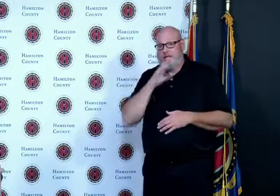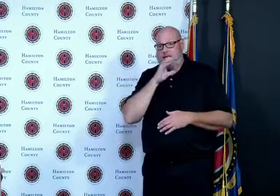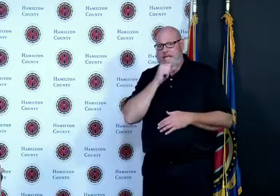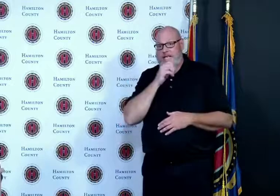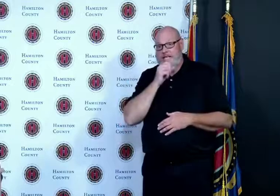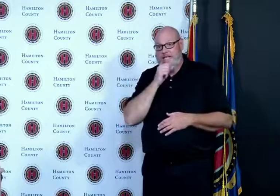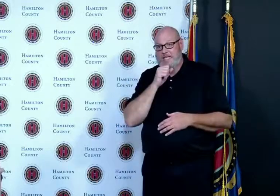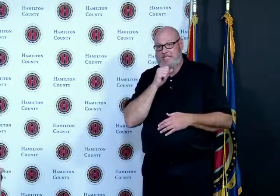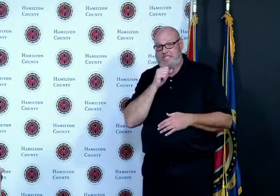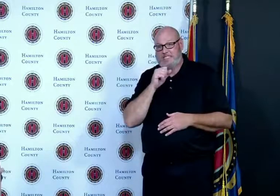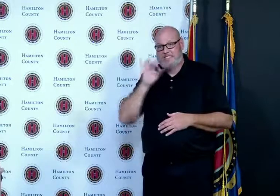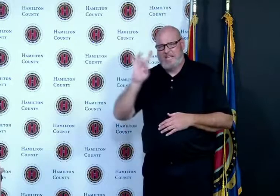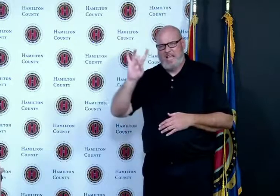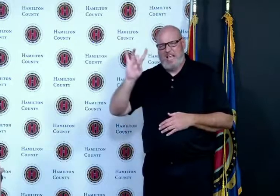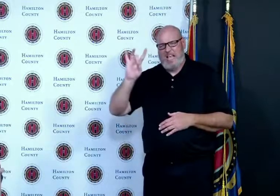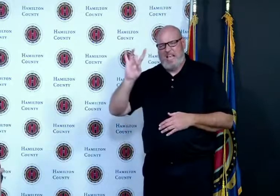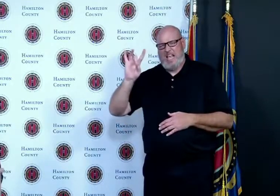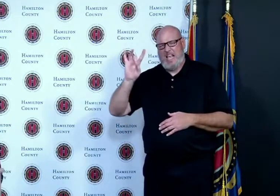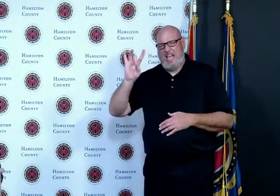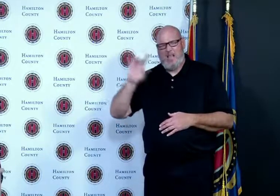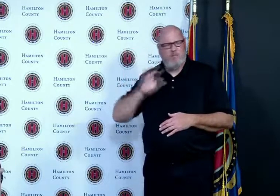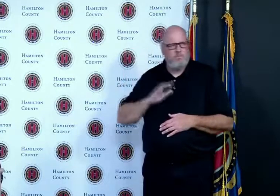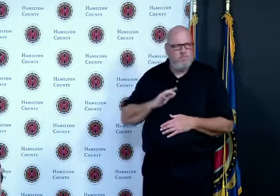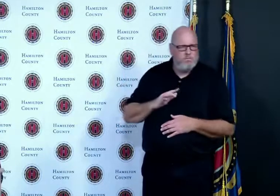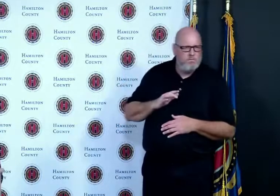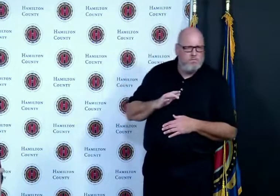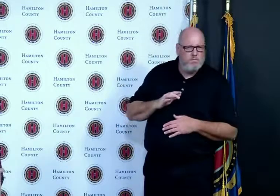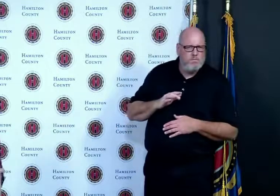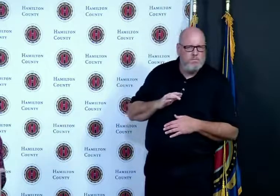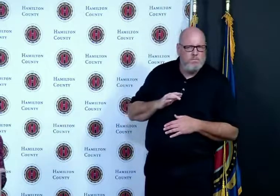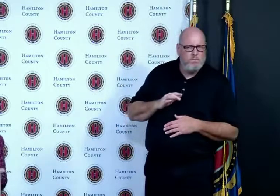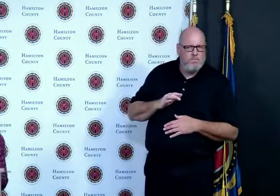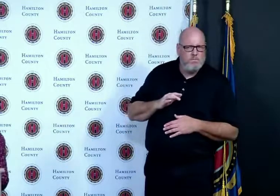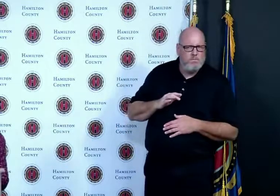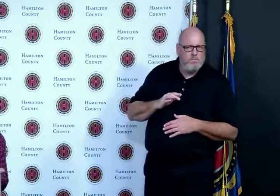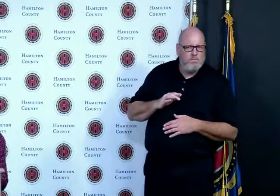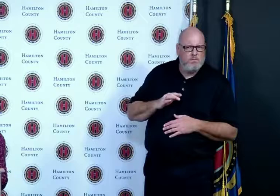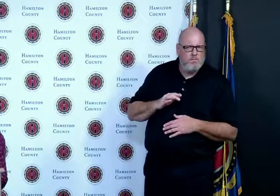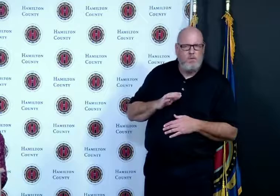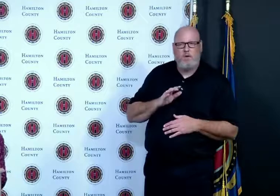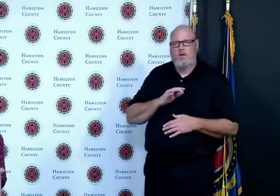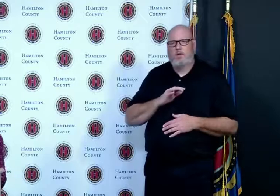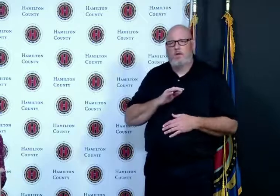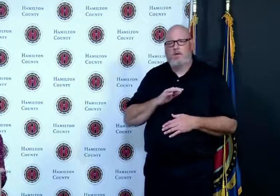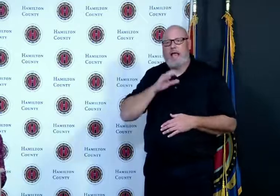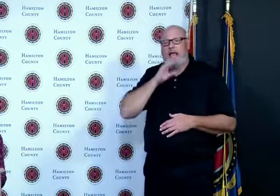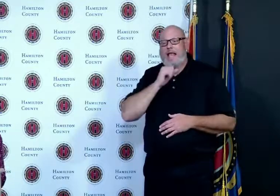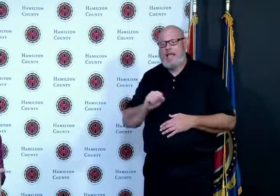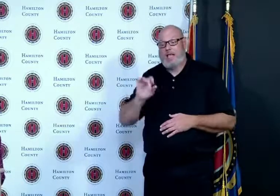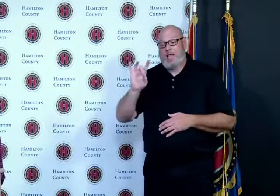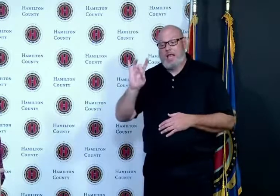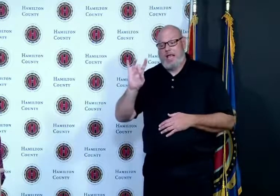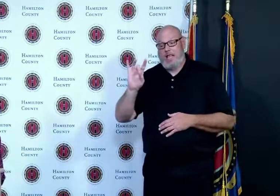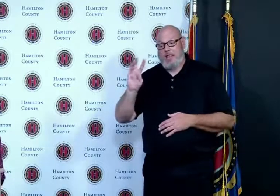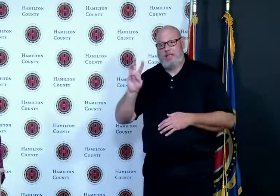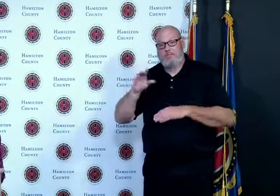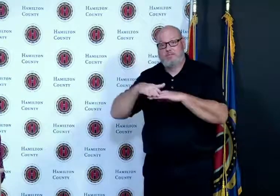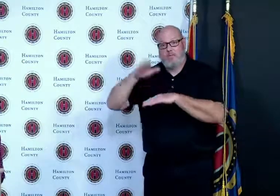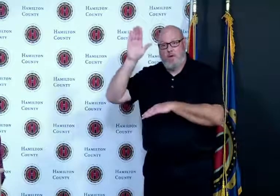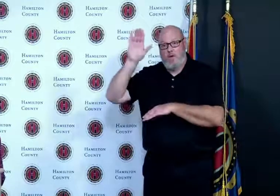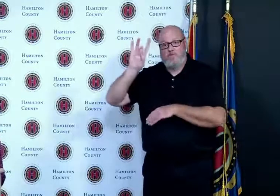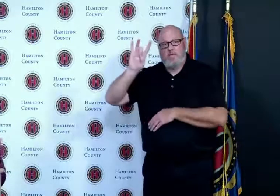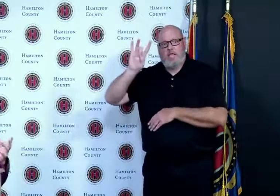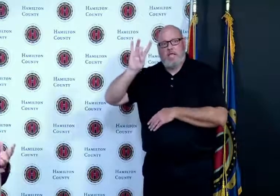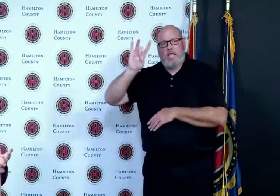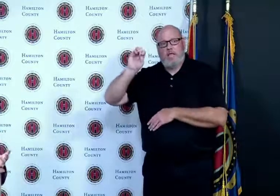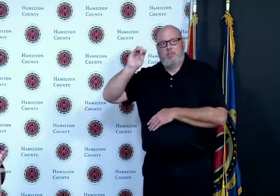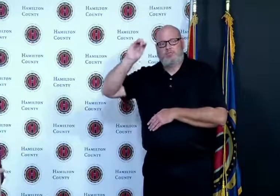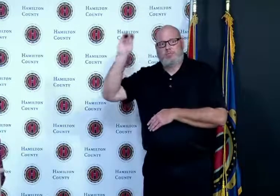or so is it 60 to 65 85 yeah so there are groups that are at 80 which is we we need to celebrate